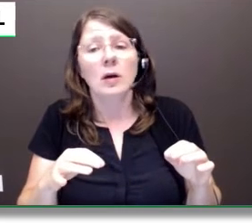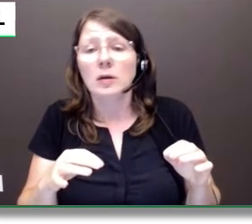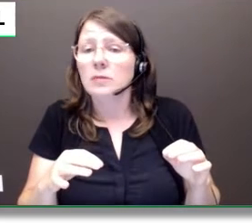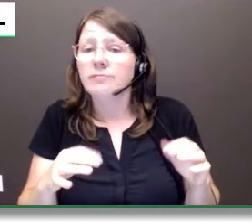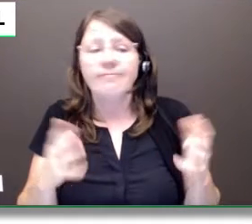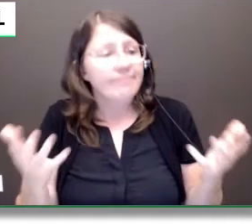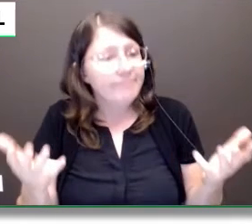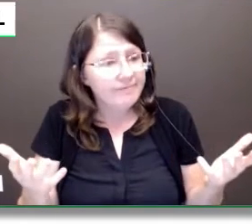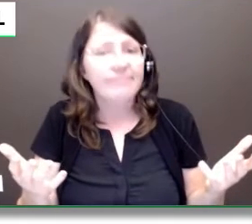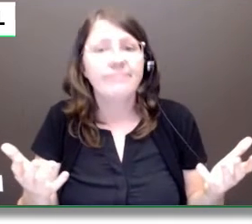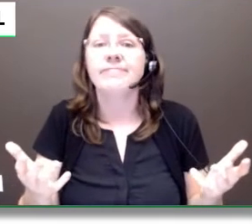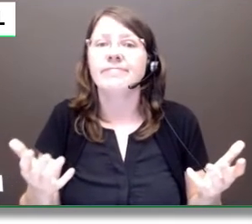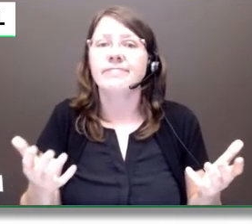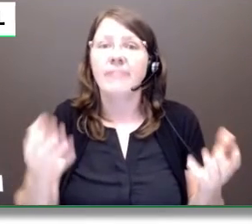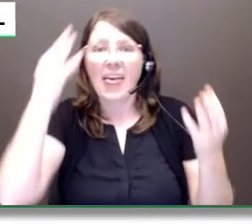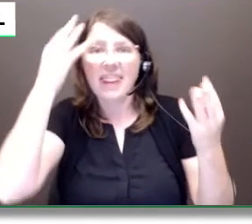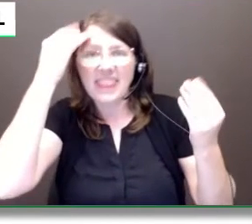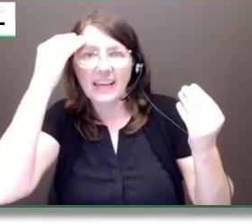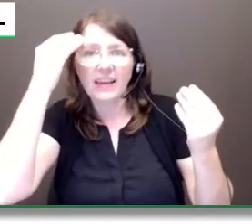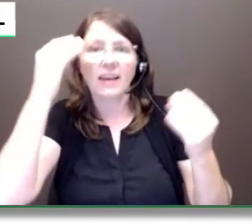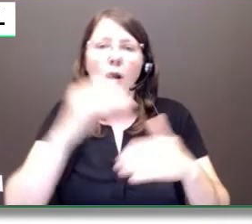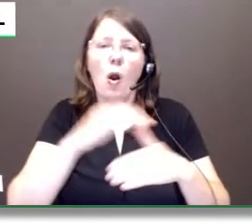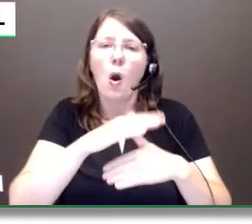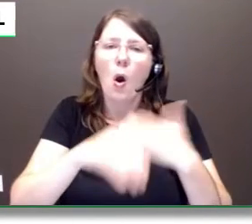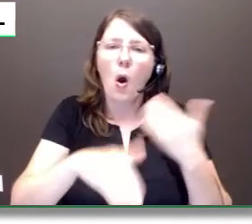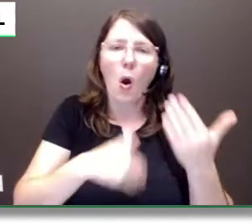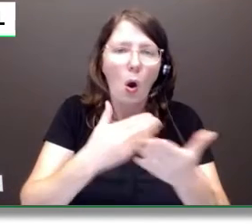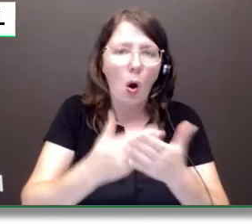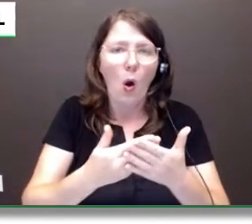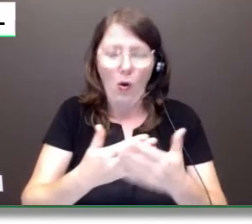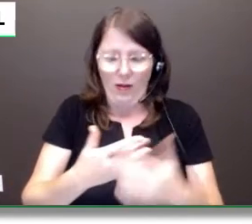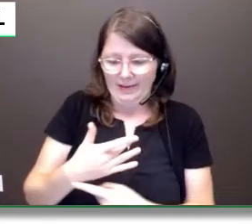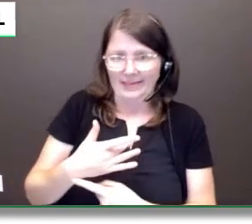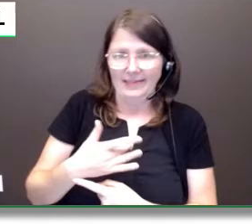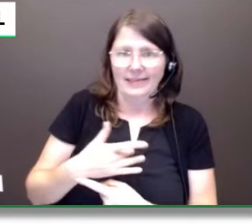senses when you are um building these types of areas because